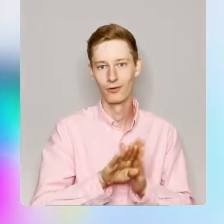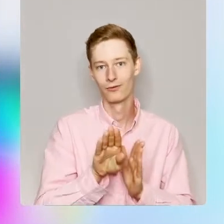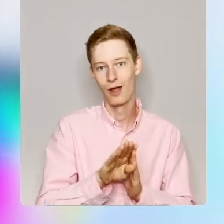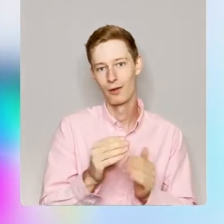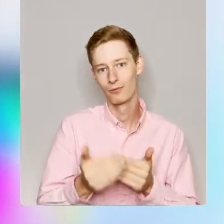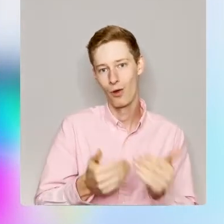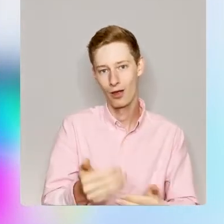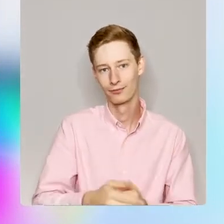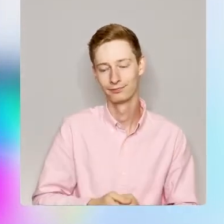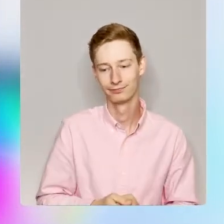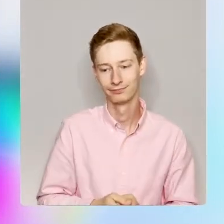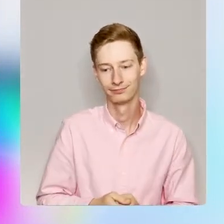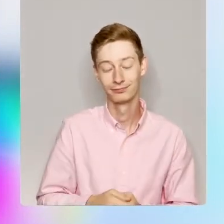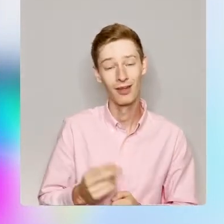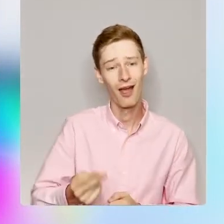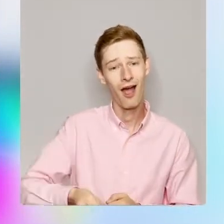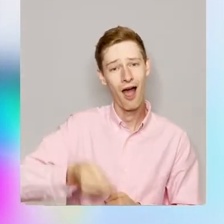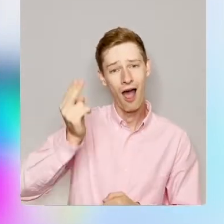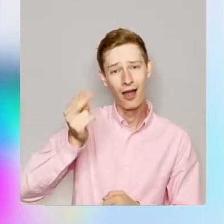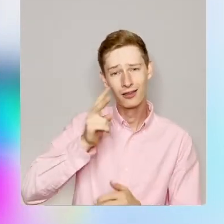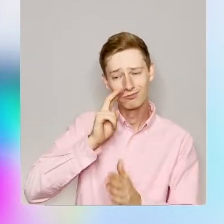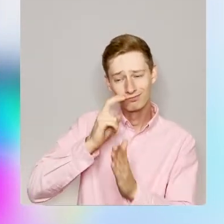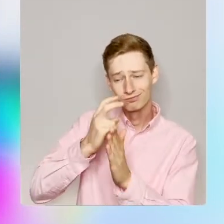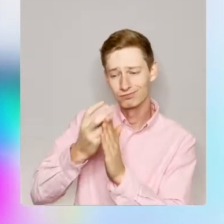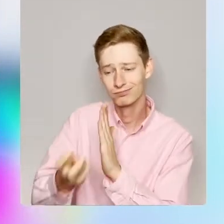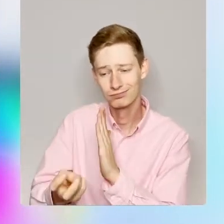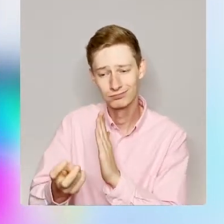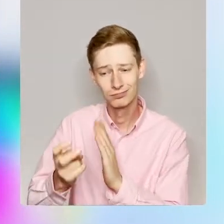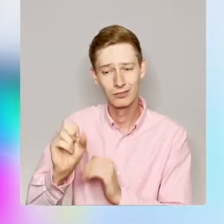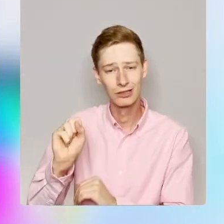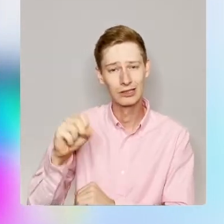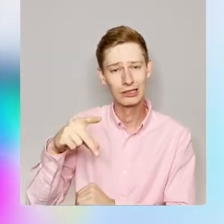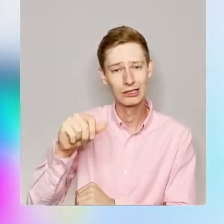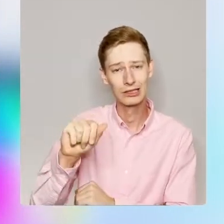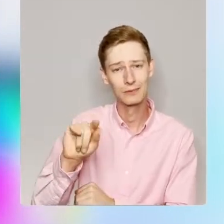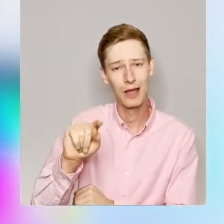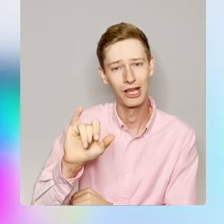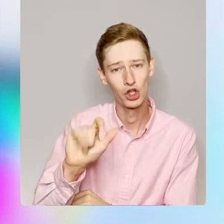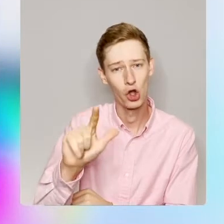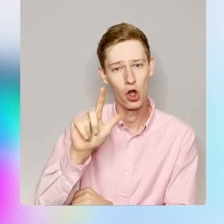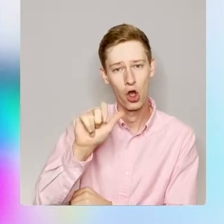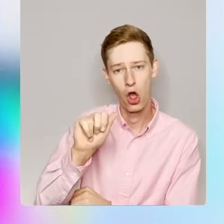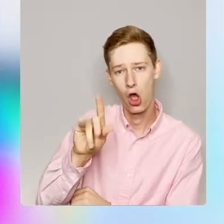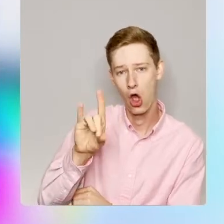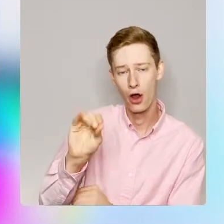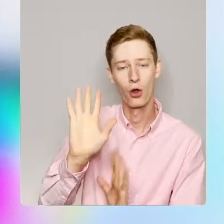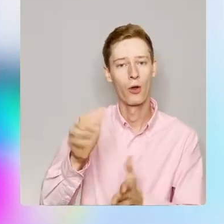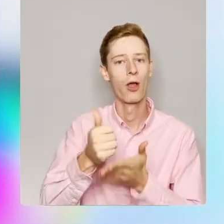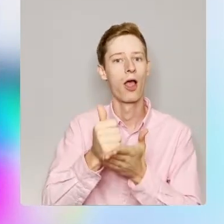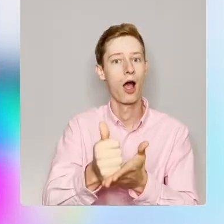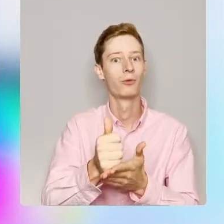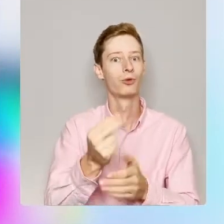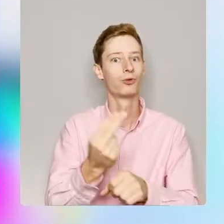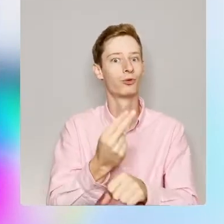Highly immersive Spatial Audio will help you realize the full potential of your ideas when building apps with the Presence Platform.